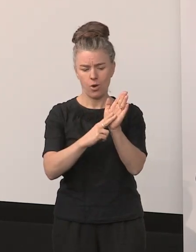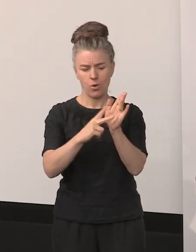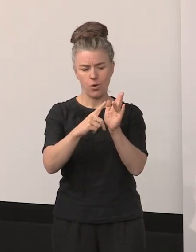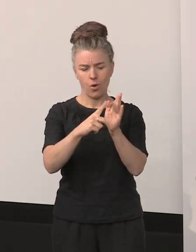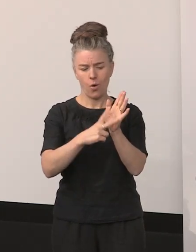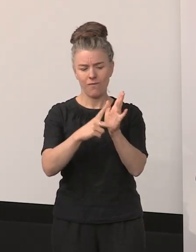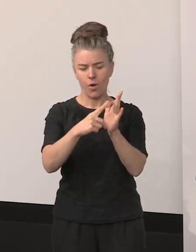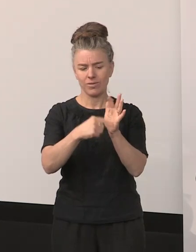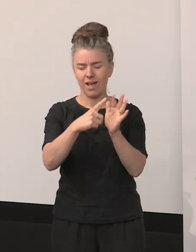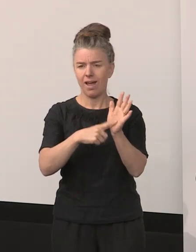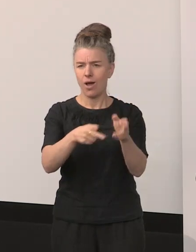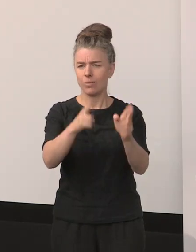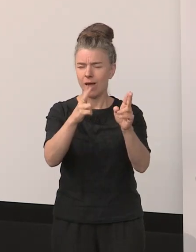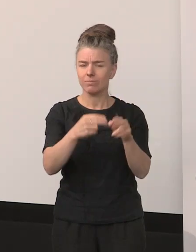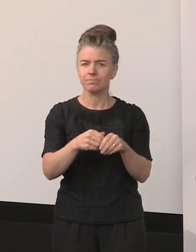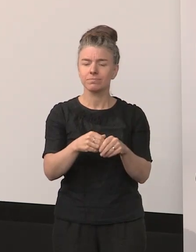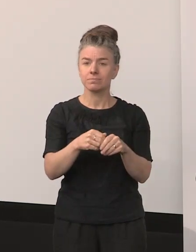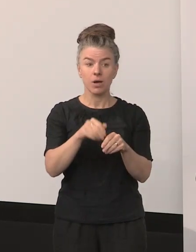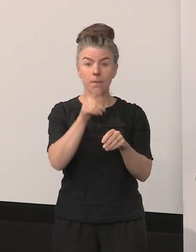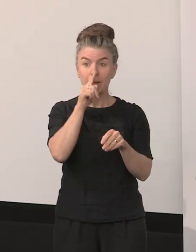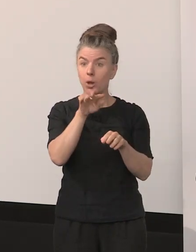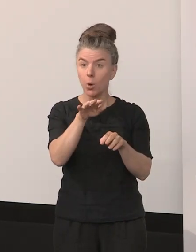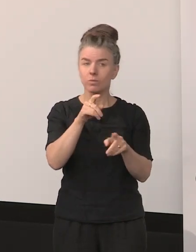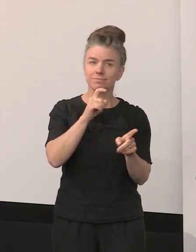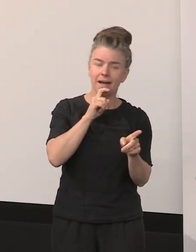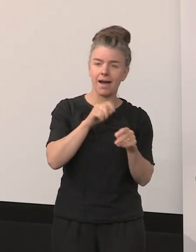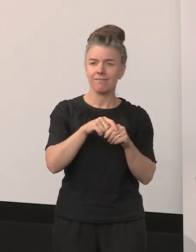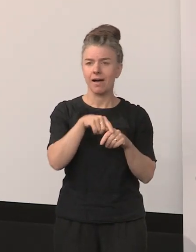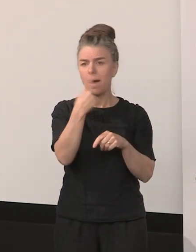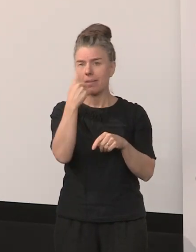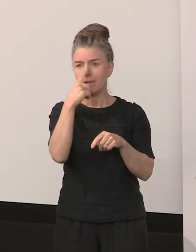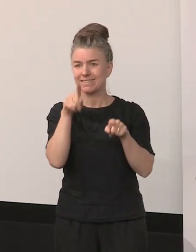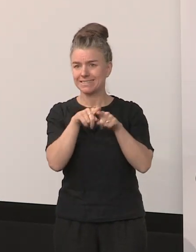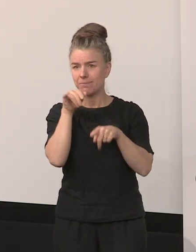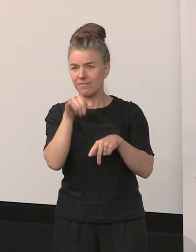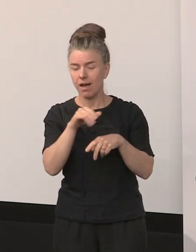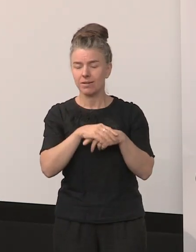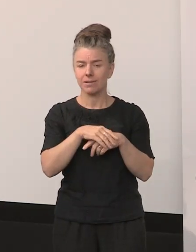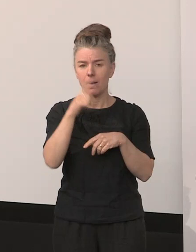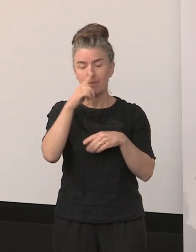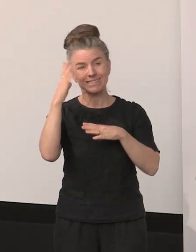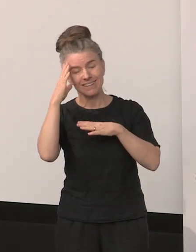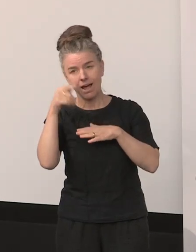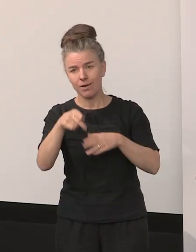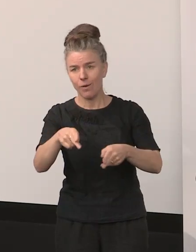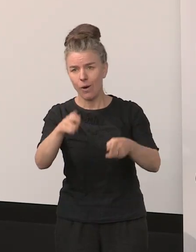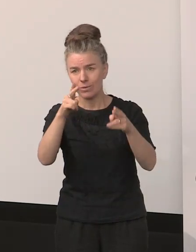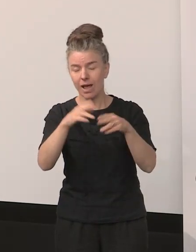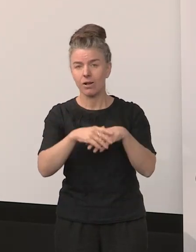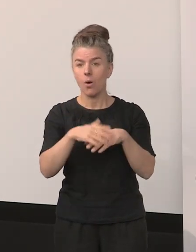there were 364 people at the managed isolation hotel, the Novotel in Ellisly. That